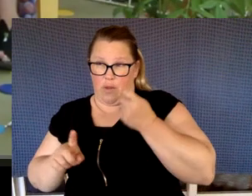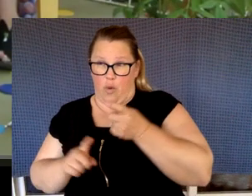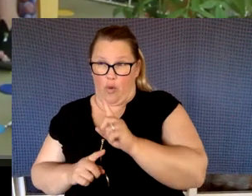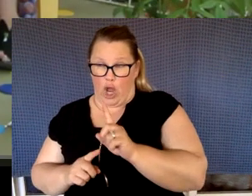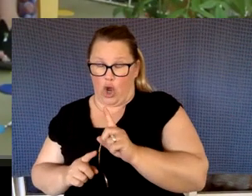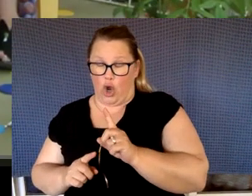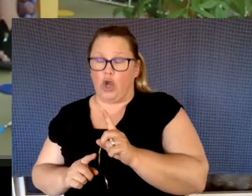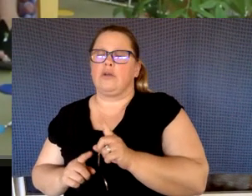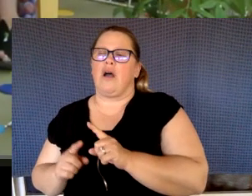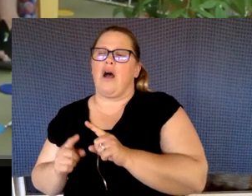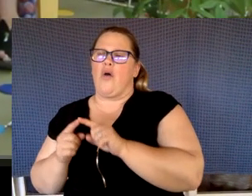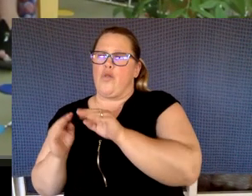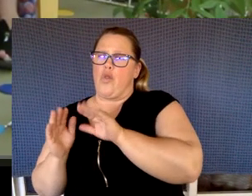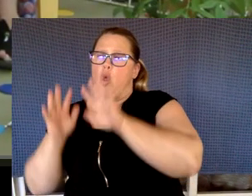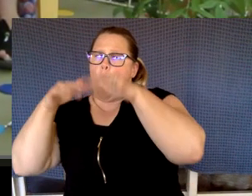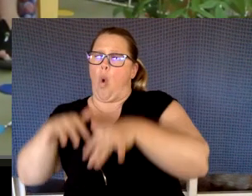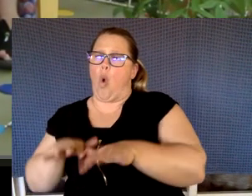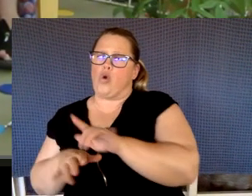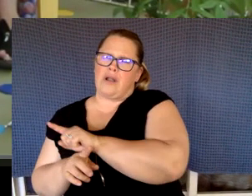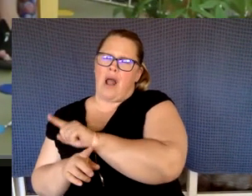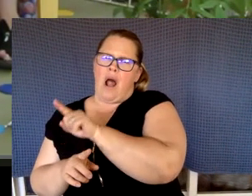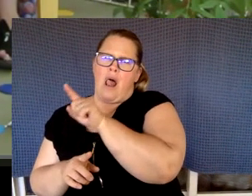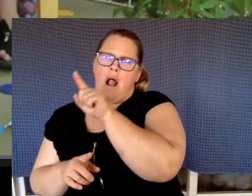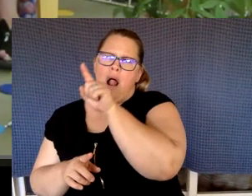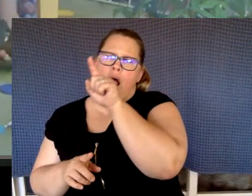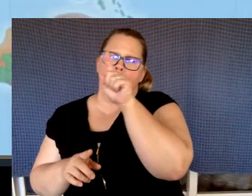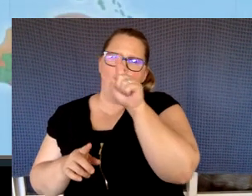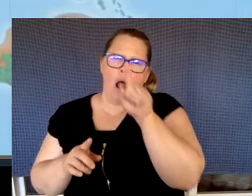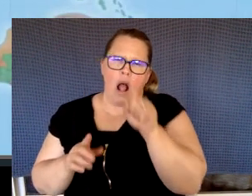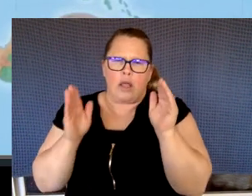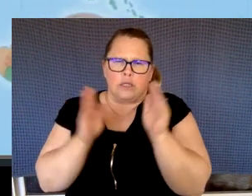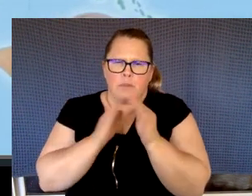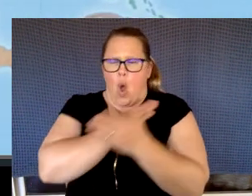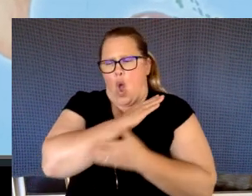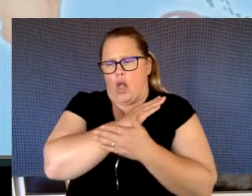the ocean over here in the country of Japan.